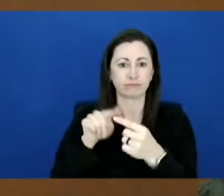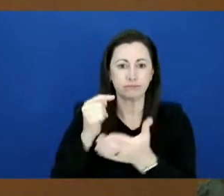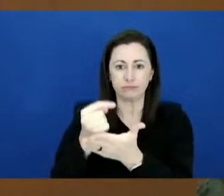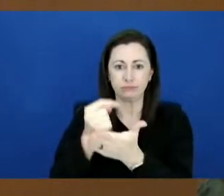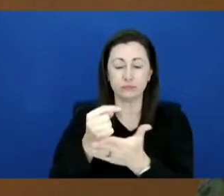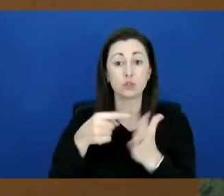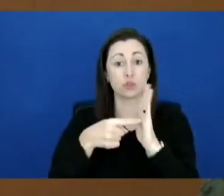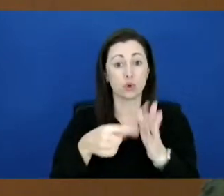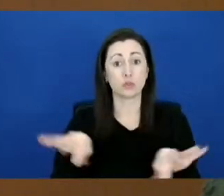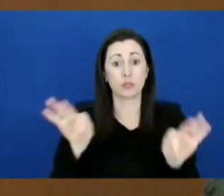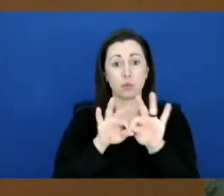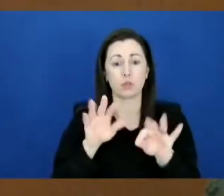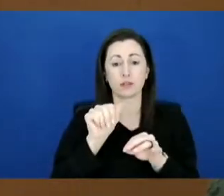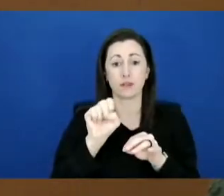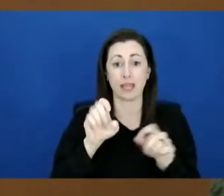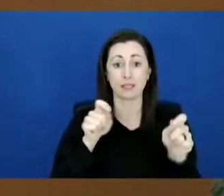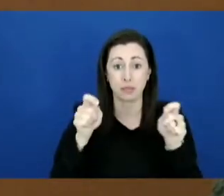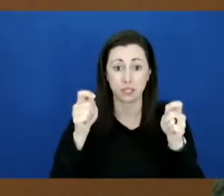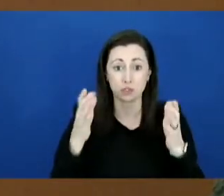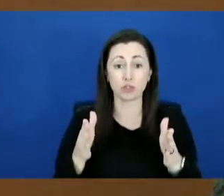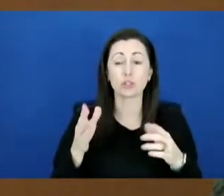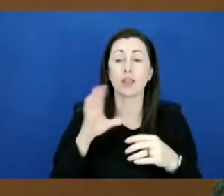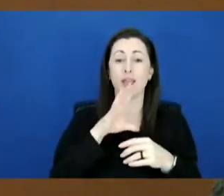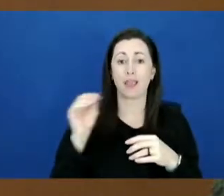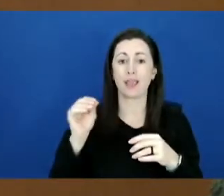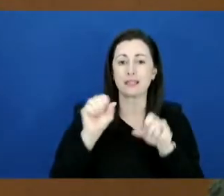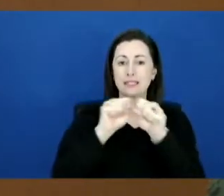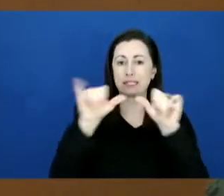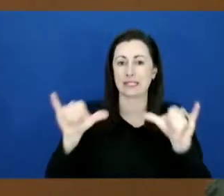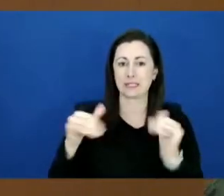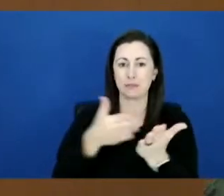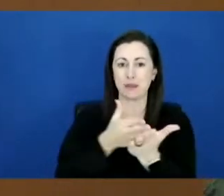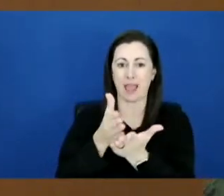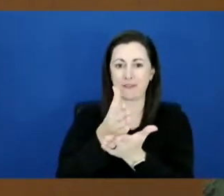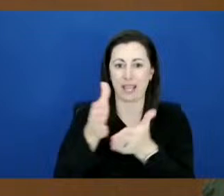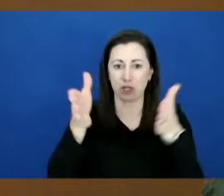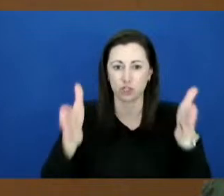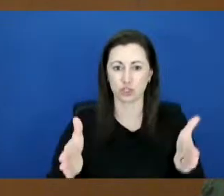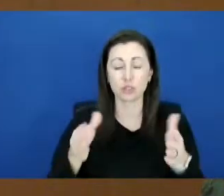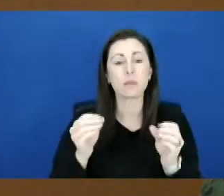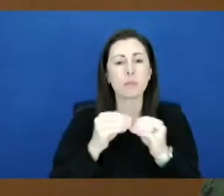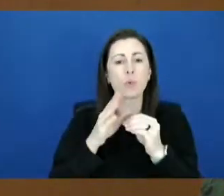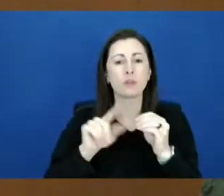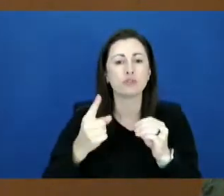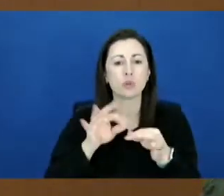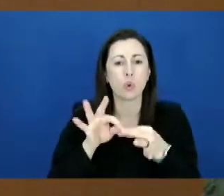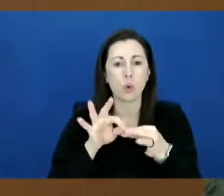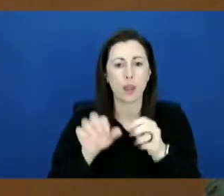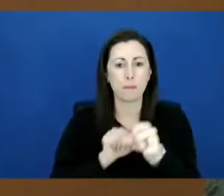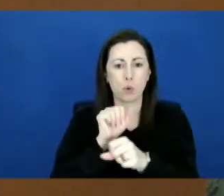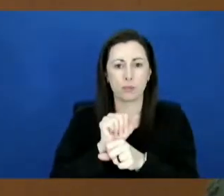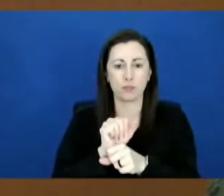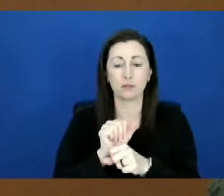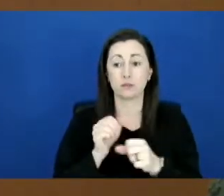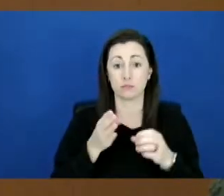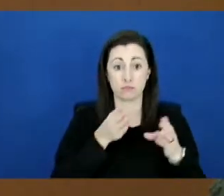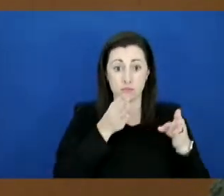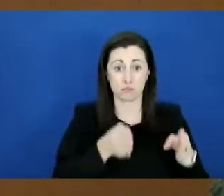TREATMENT. THUS HIGHLIGHTING THE NEED FOR CASE MANAGEMENT AND SOCIAL